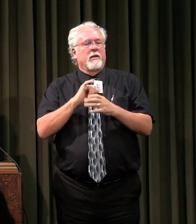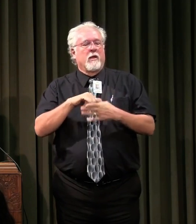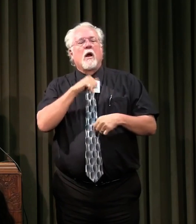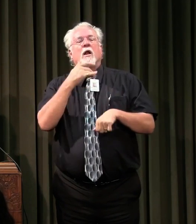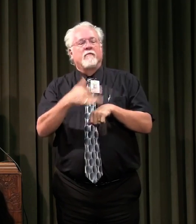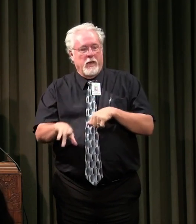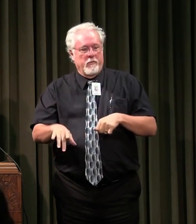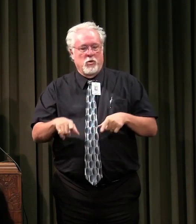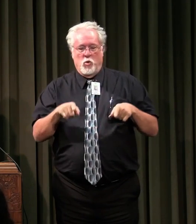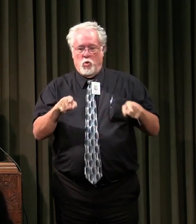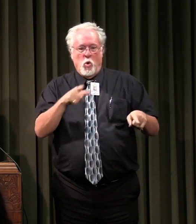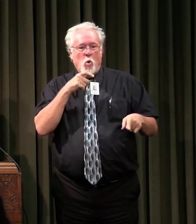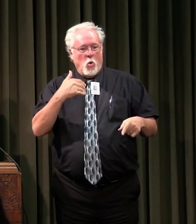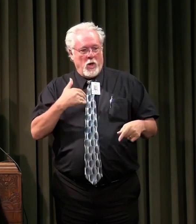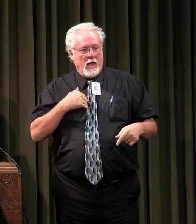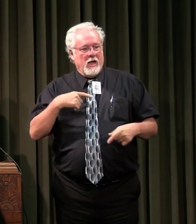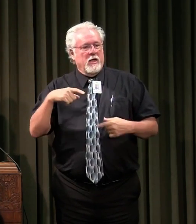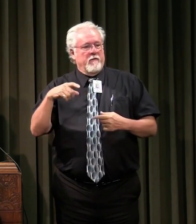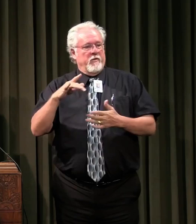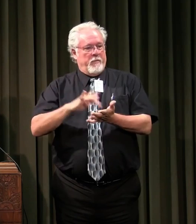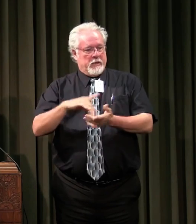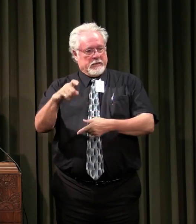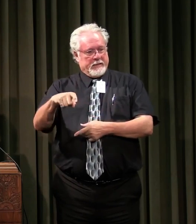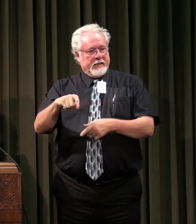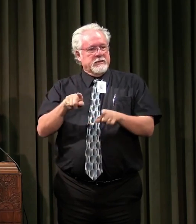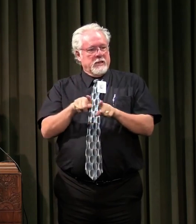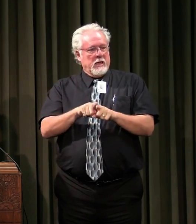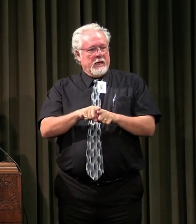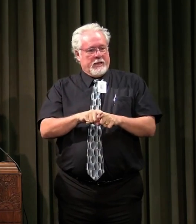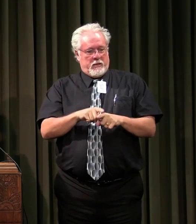people with medical conditions such as those that are currently in the bill